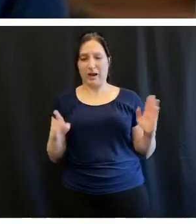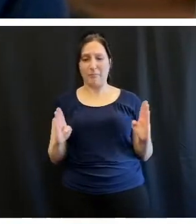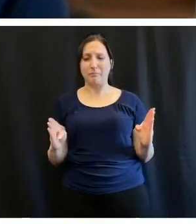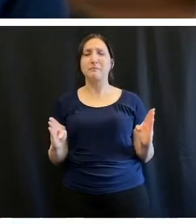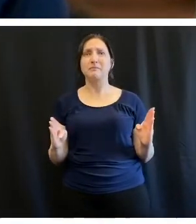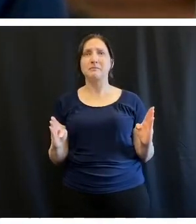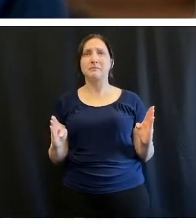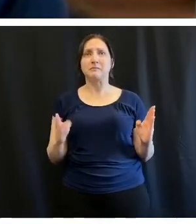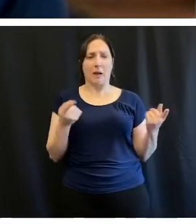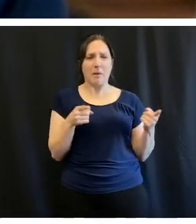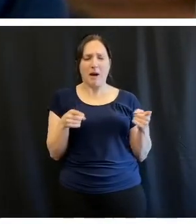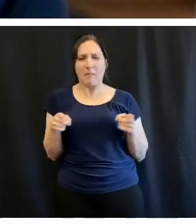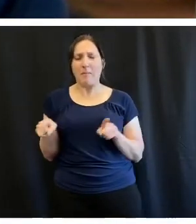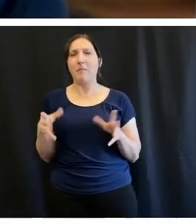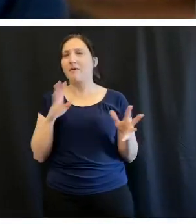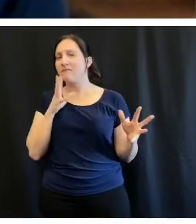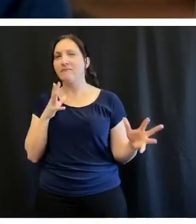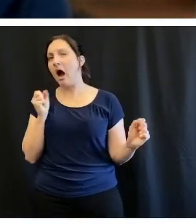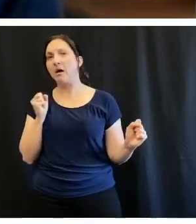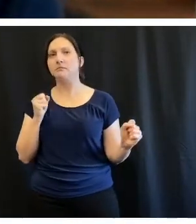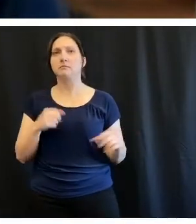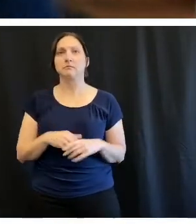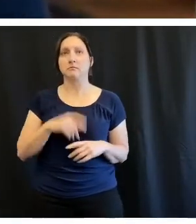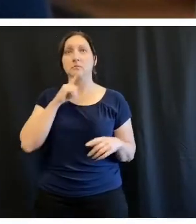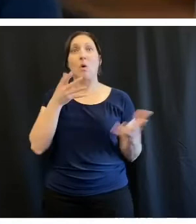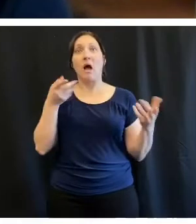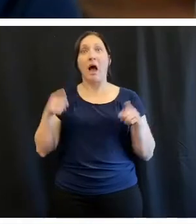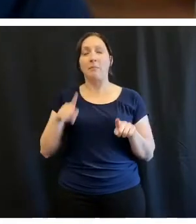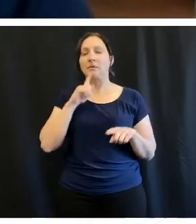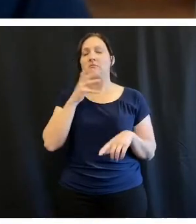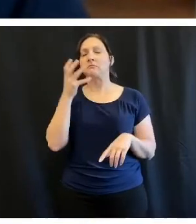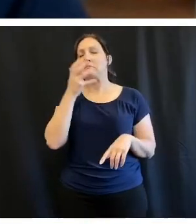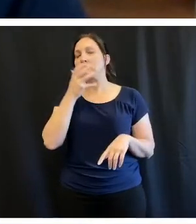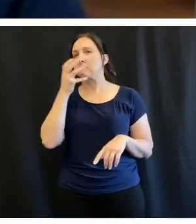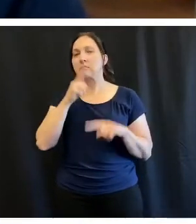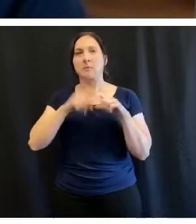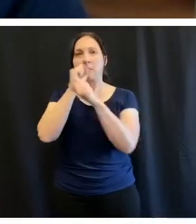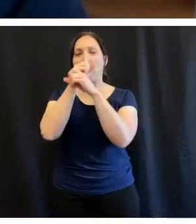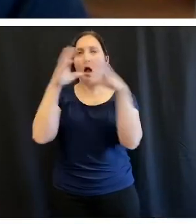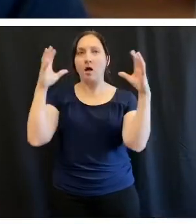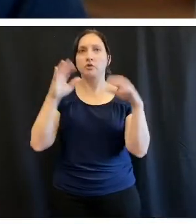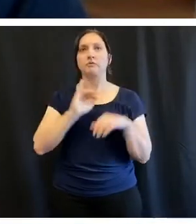I can't imagine the amount of work that went on. You know the leadership that Dr. Ybarra took with that team